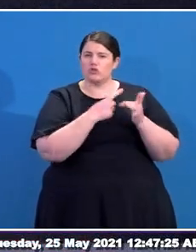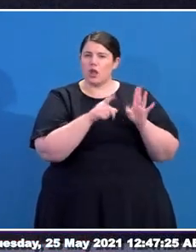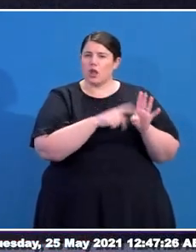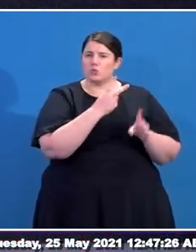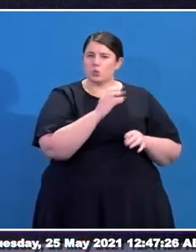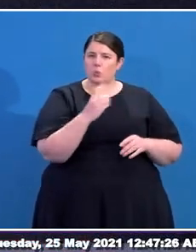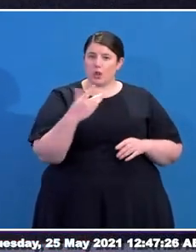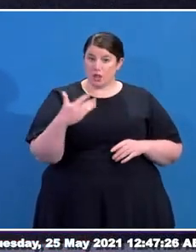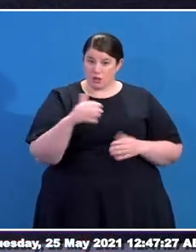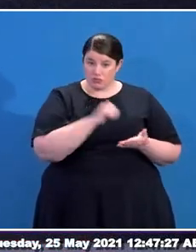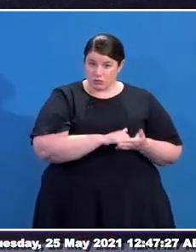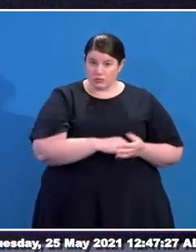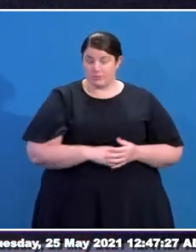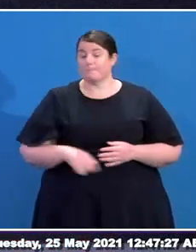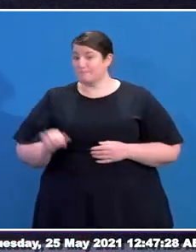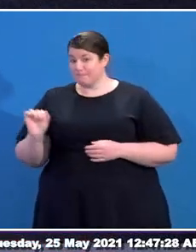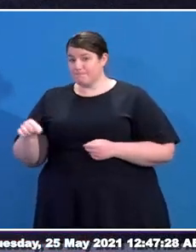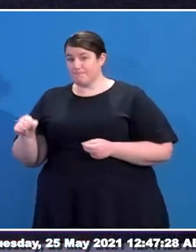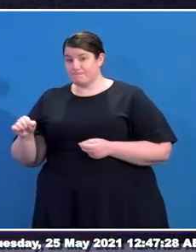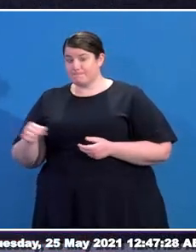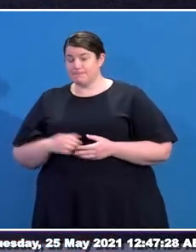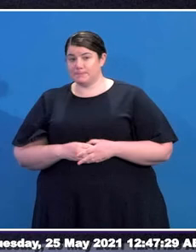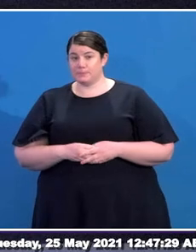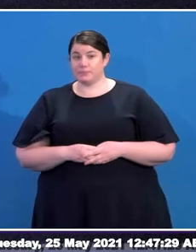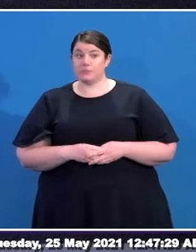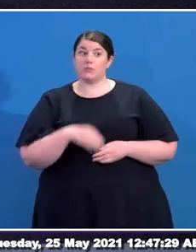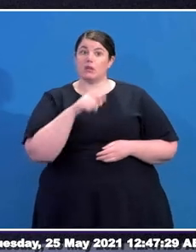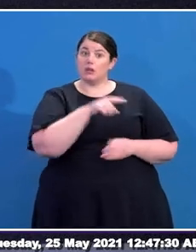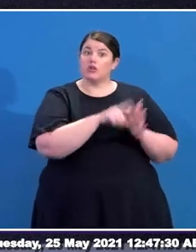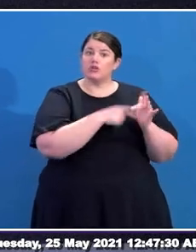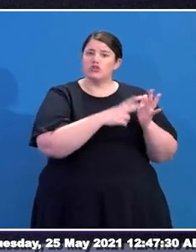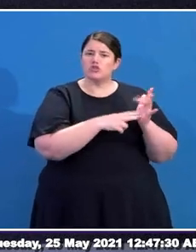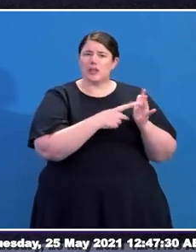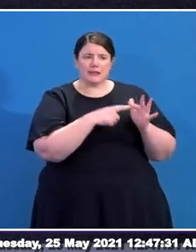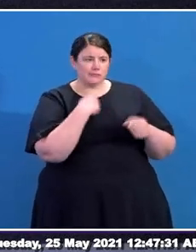And did she explain to you that she was conducting an investigation? That's right, yes.